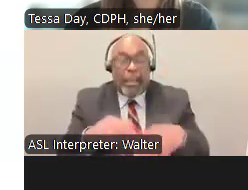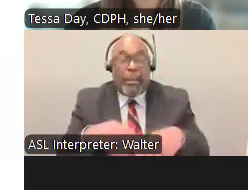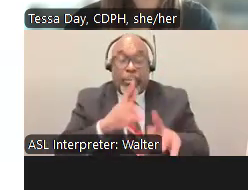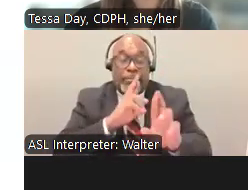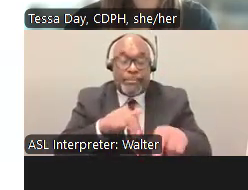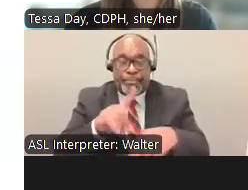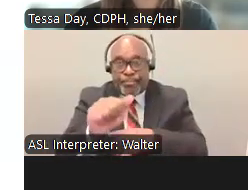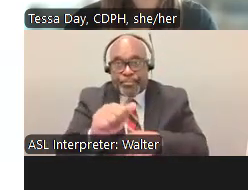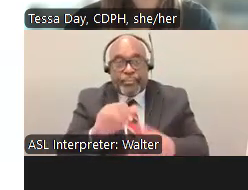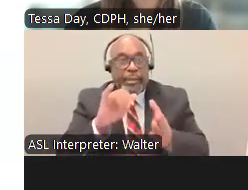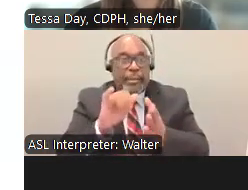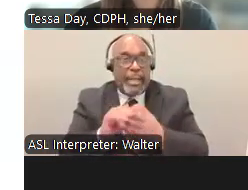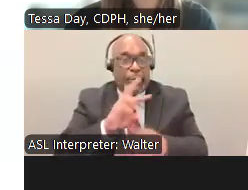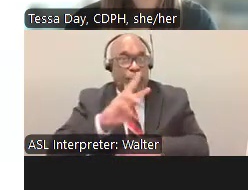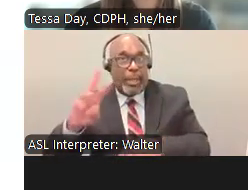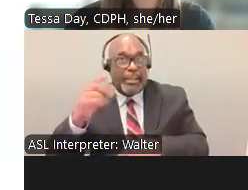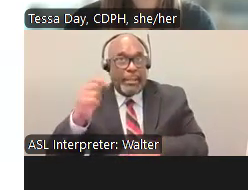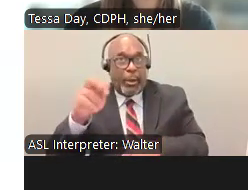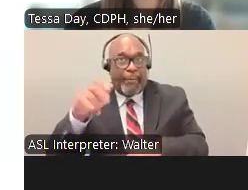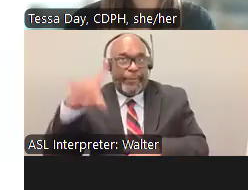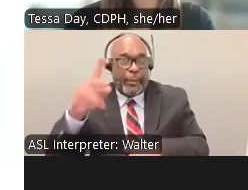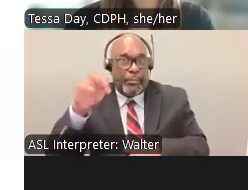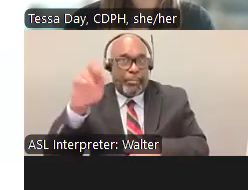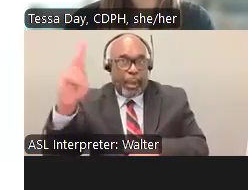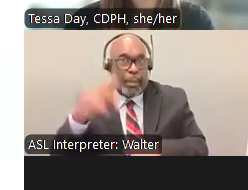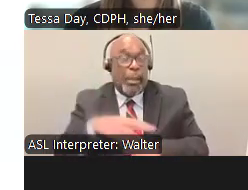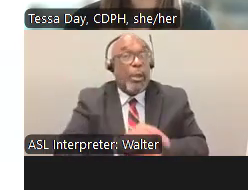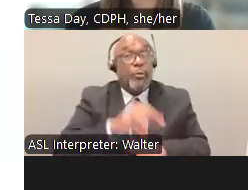13:24:11 includes West Garfield Park, 13:24:15 North Lawndale, Fuller Park,